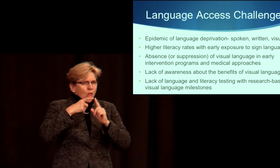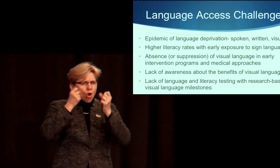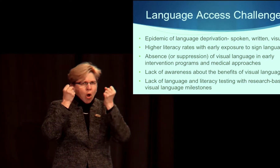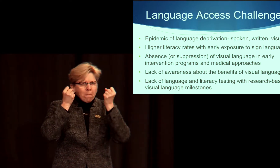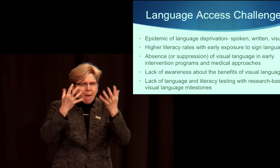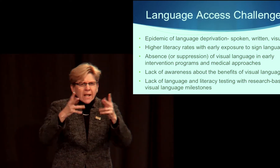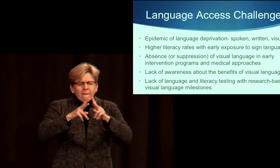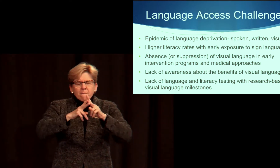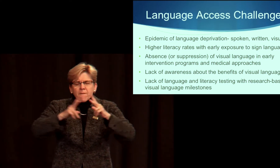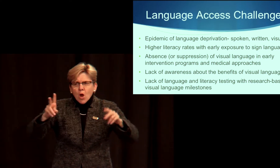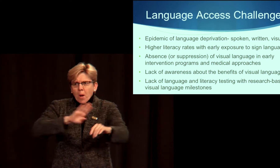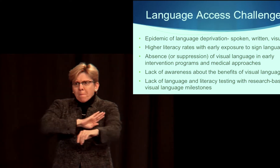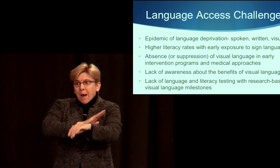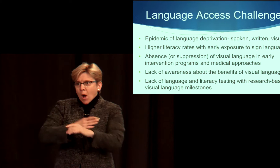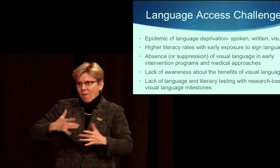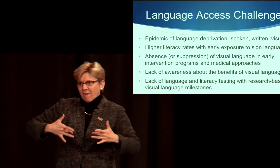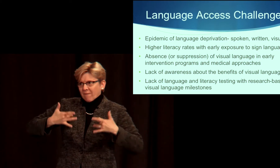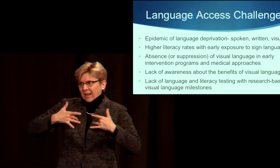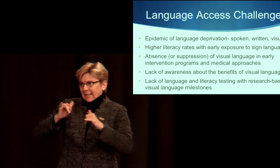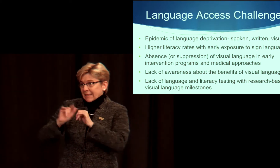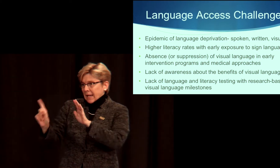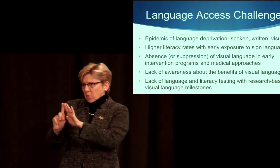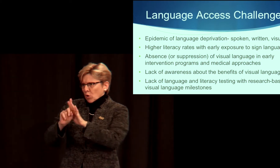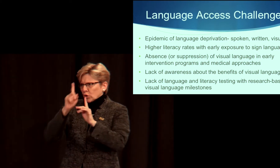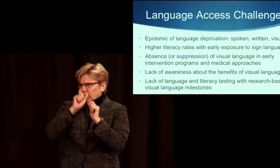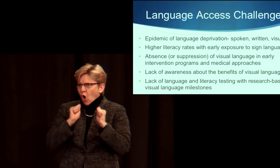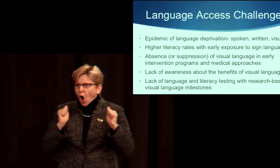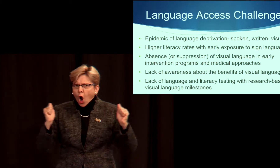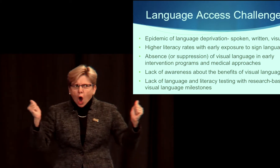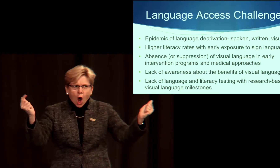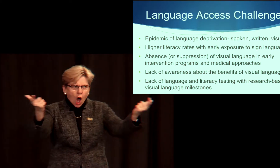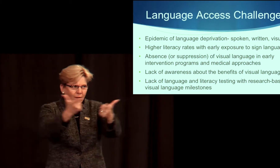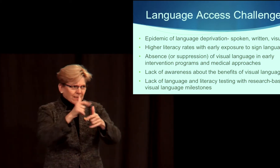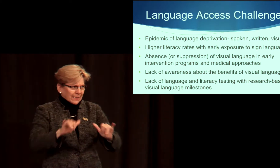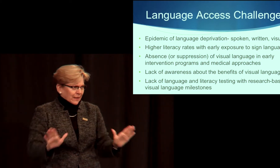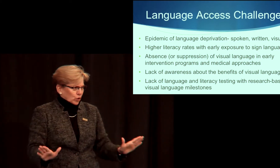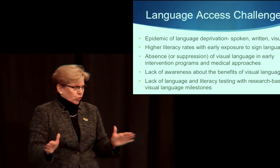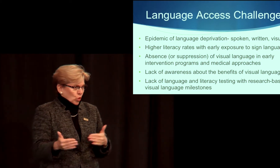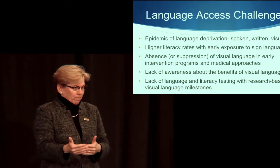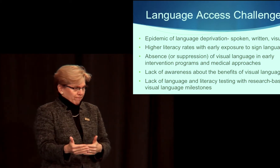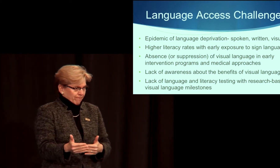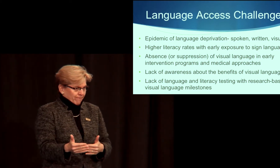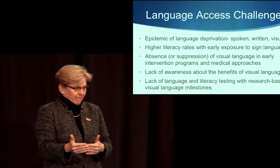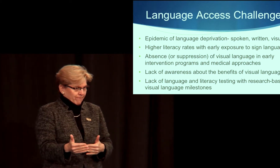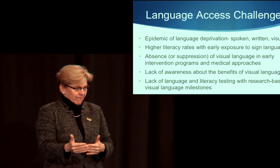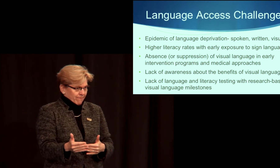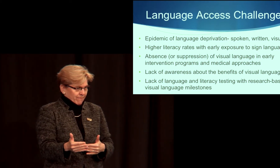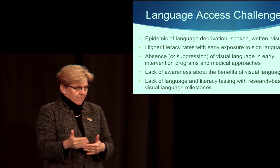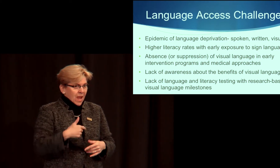There are so many powerful feelings that emerge from all of us in this room